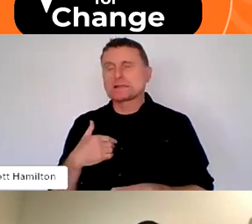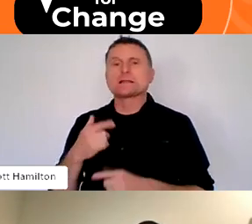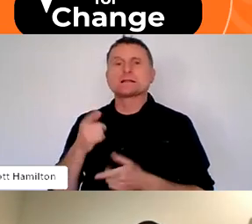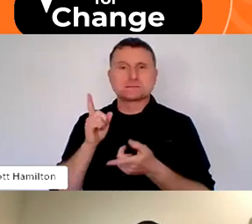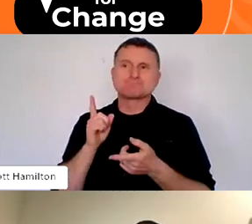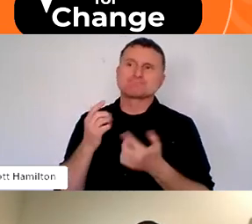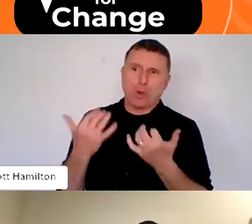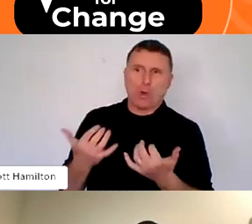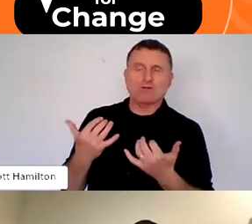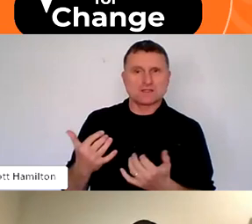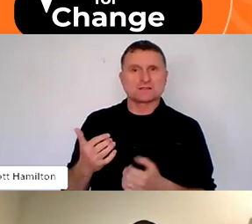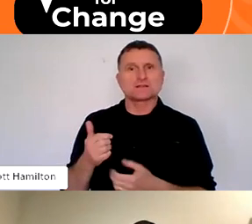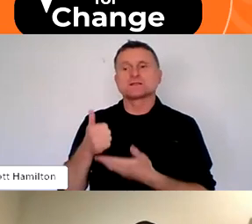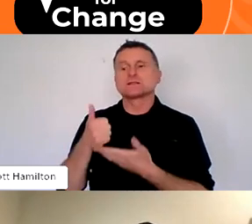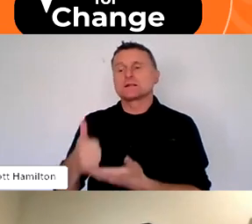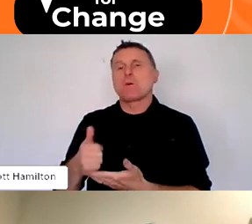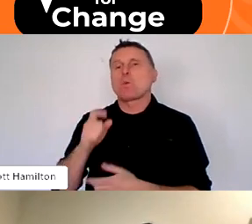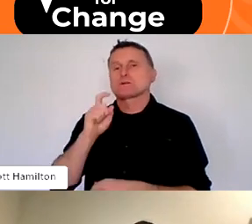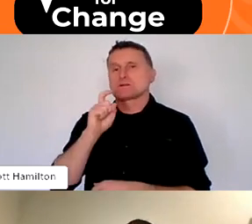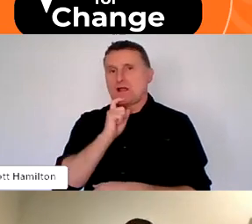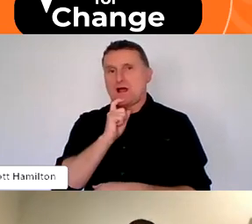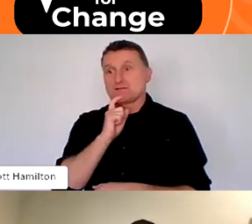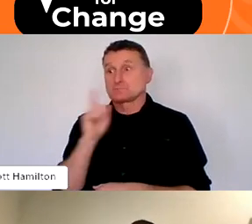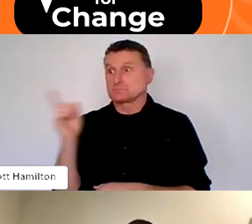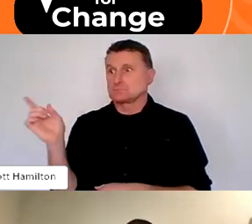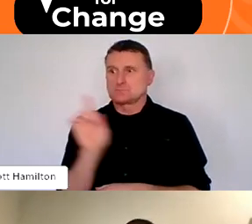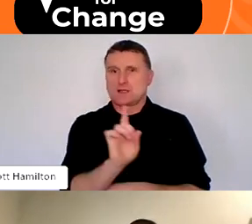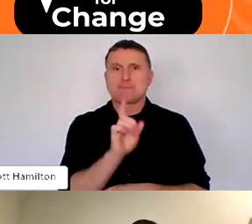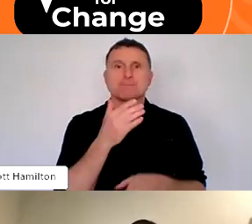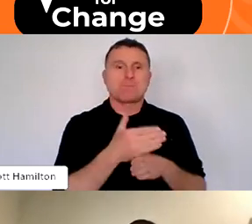are the person who actually works inside the centre alongside the